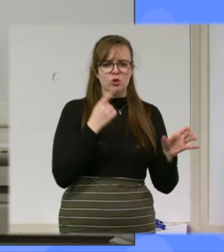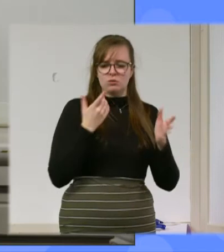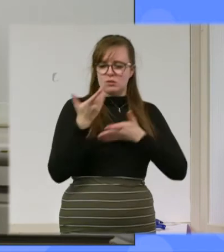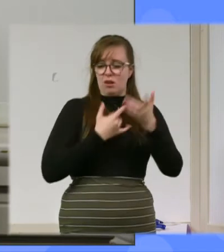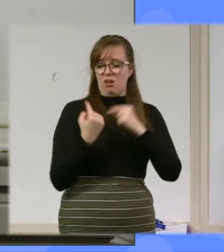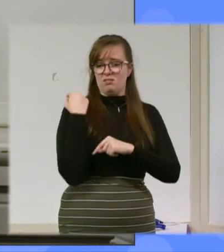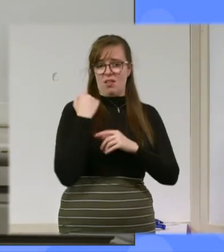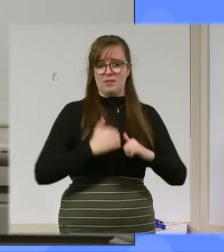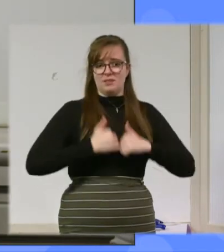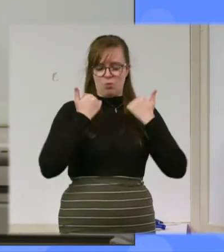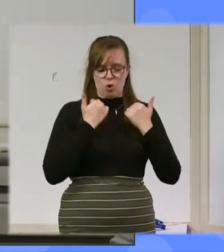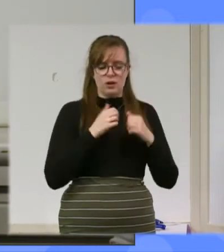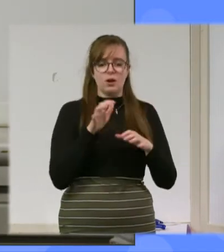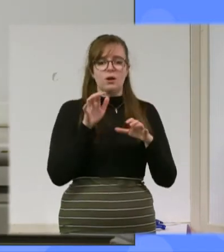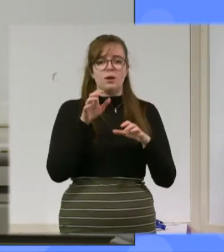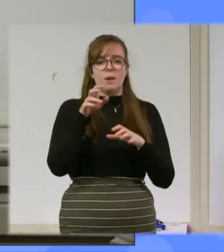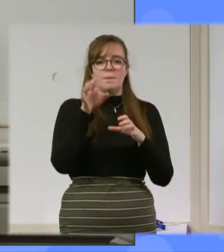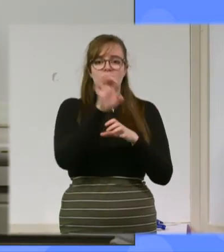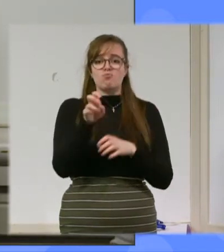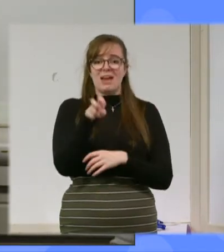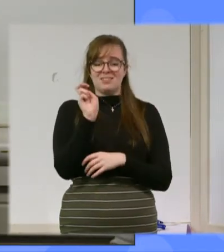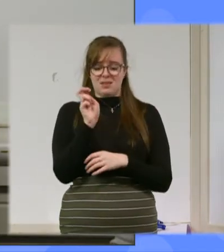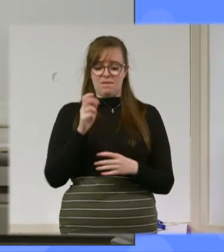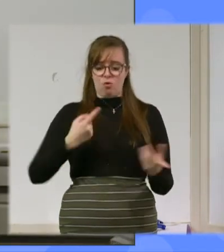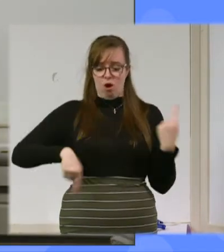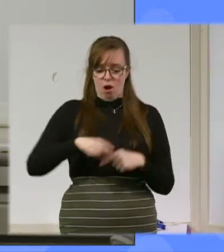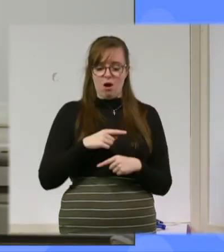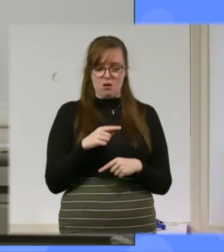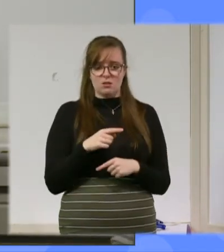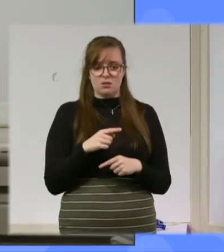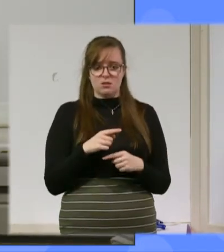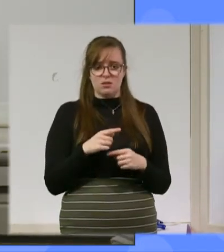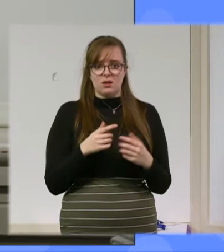the earlier session breaks it throws into the realm that we need to consider